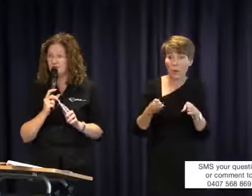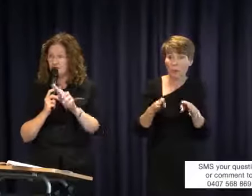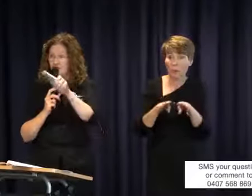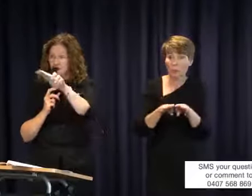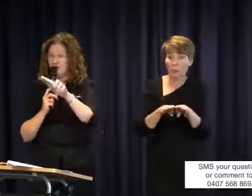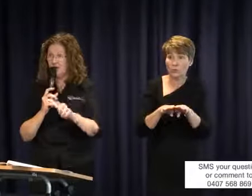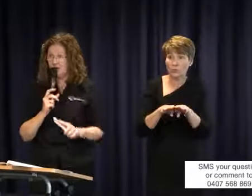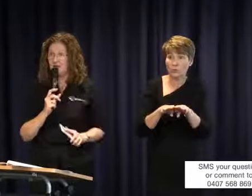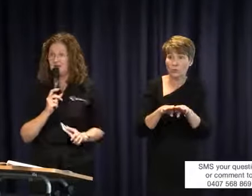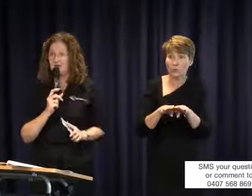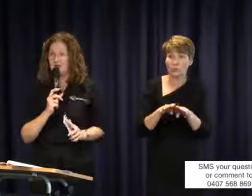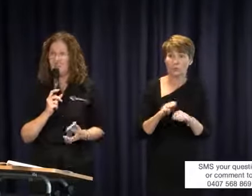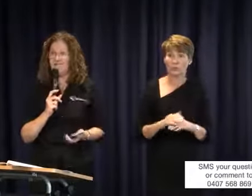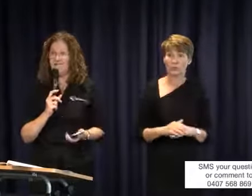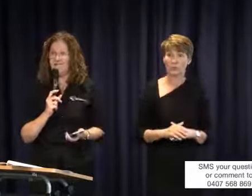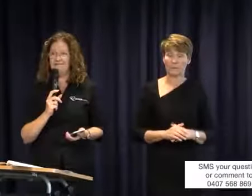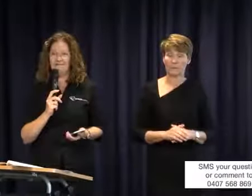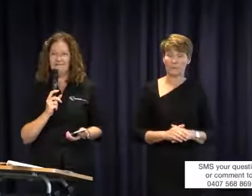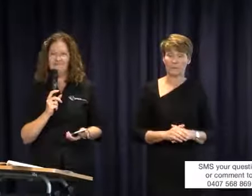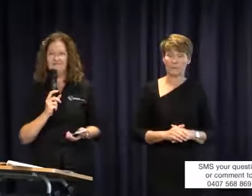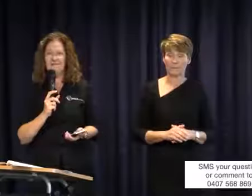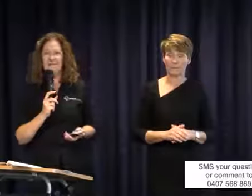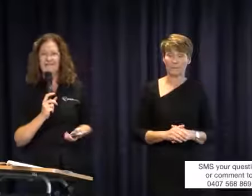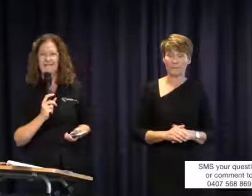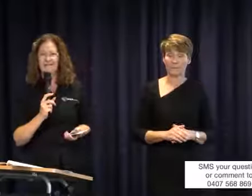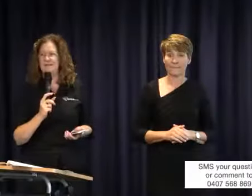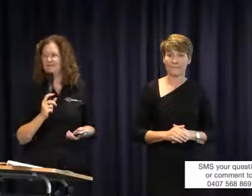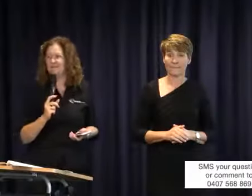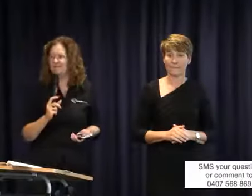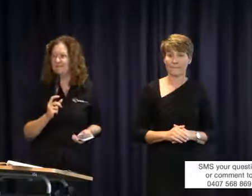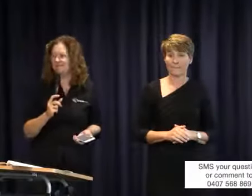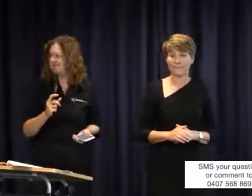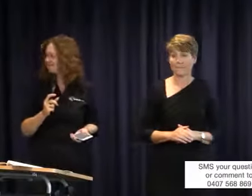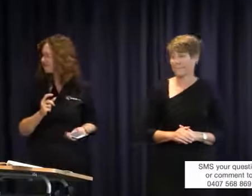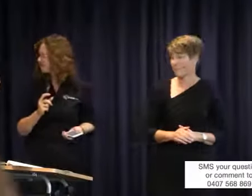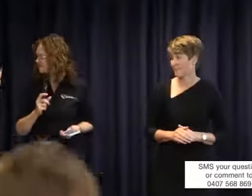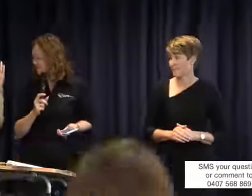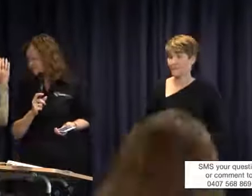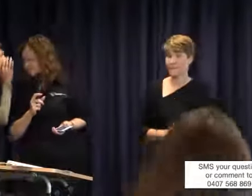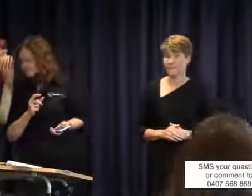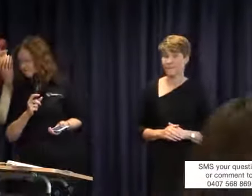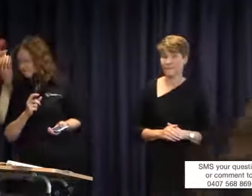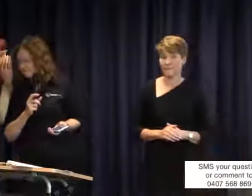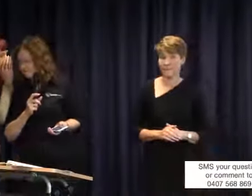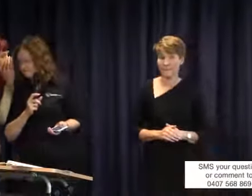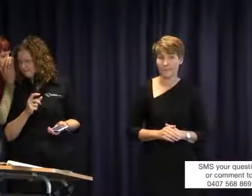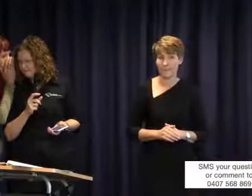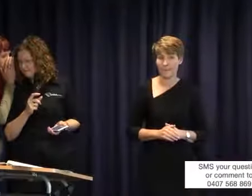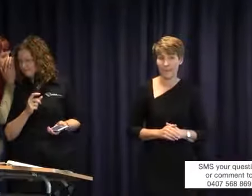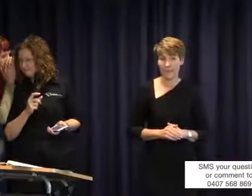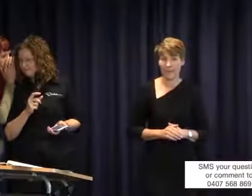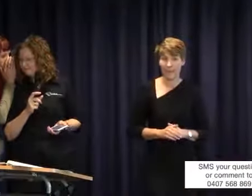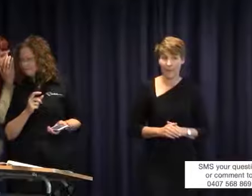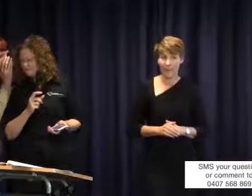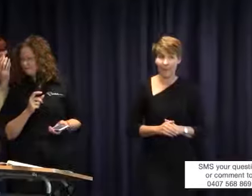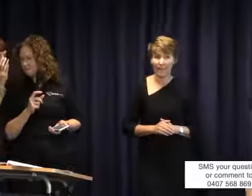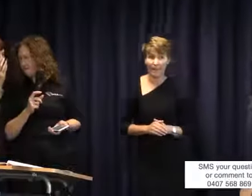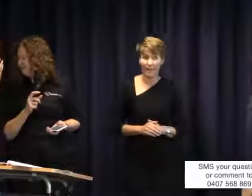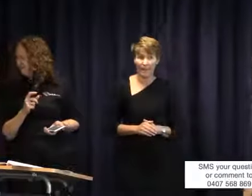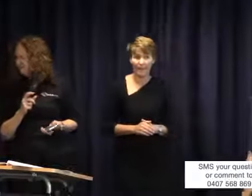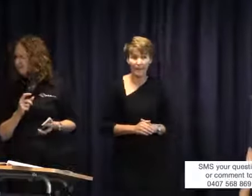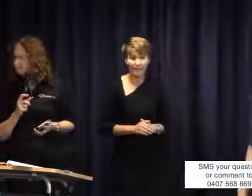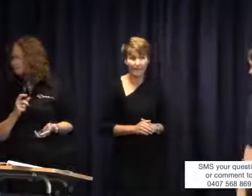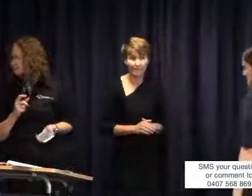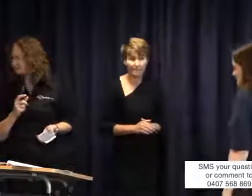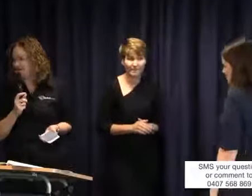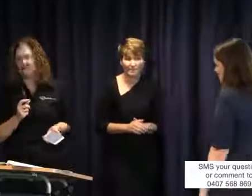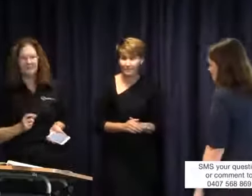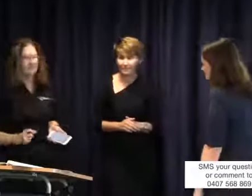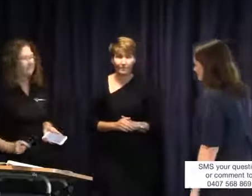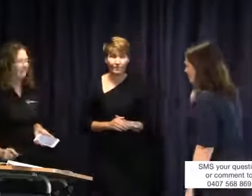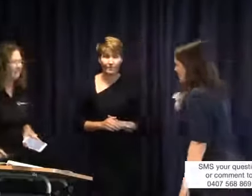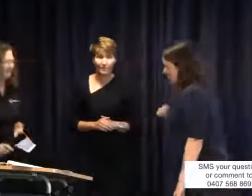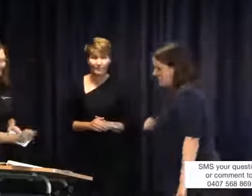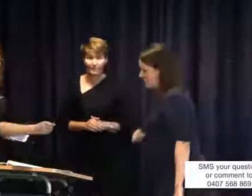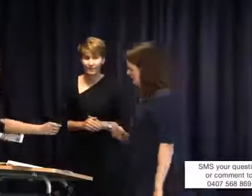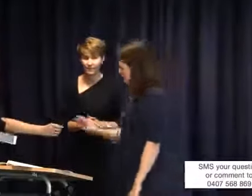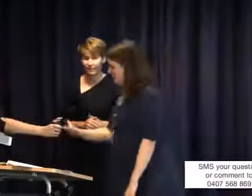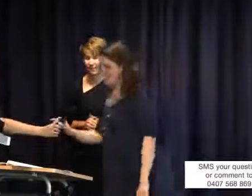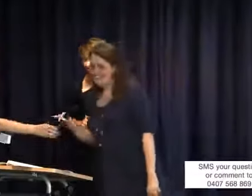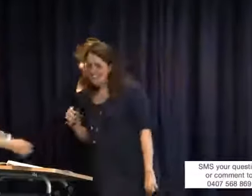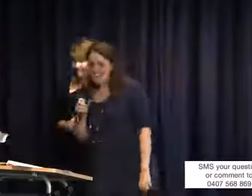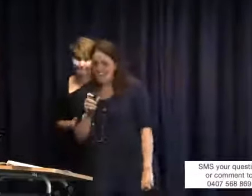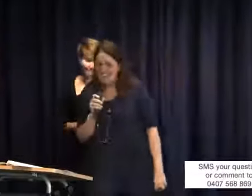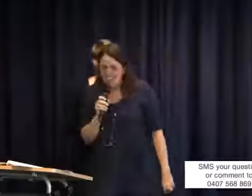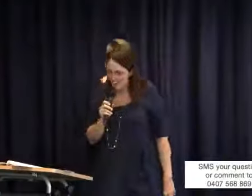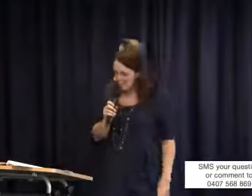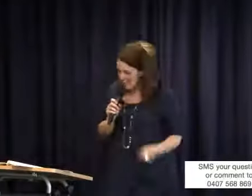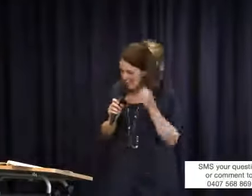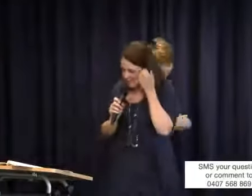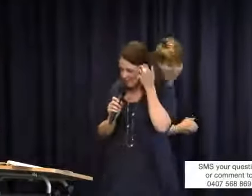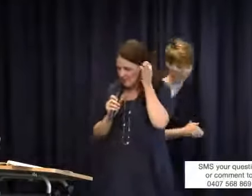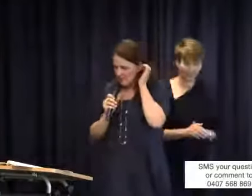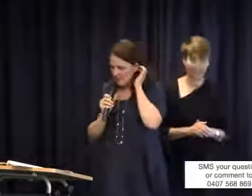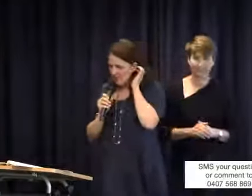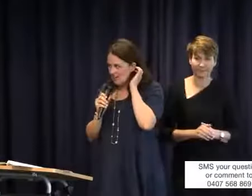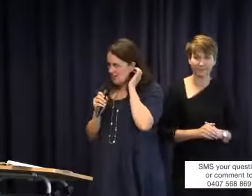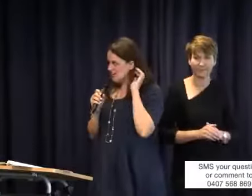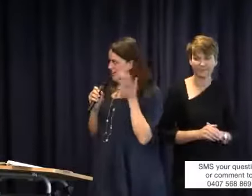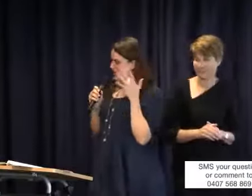section?